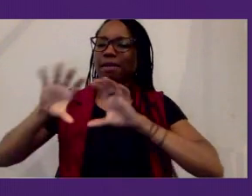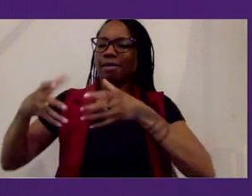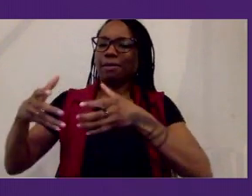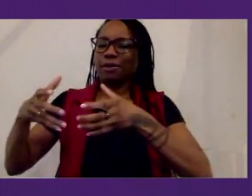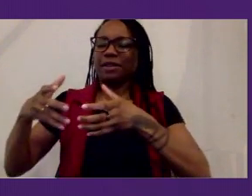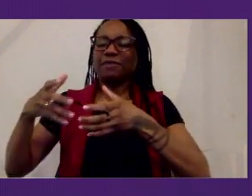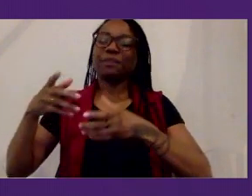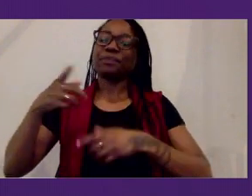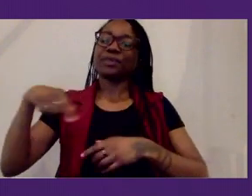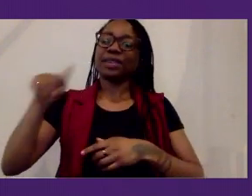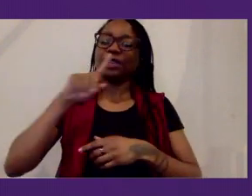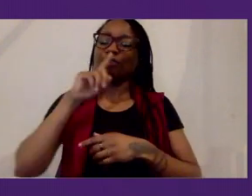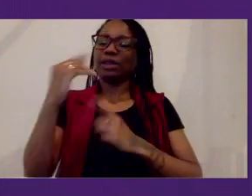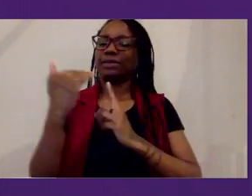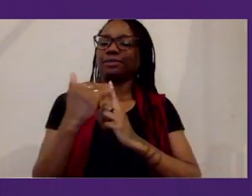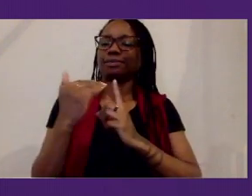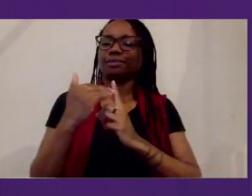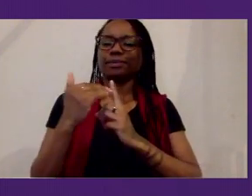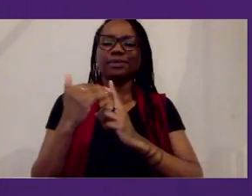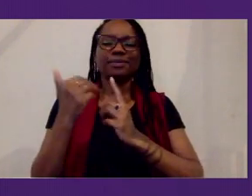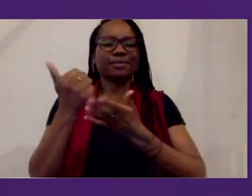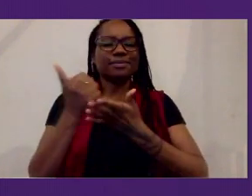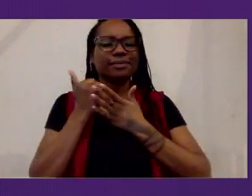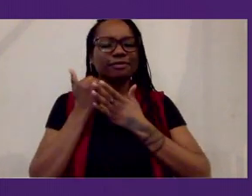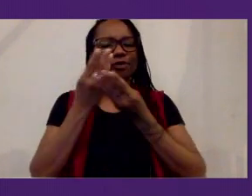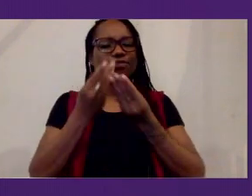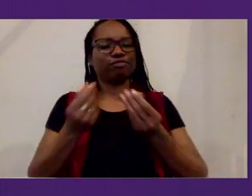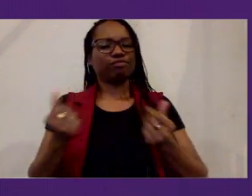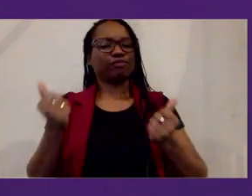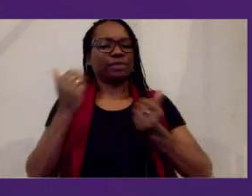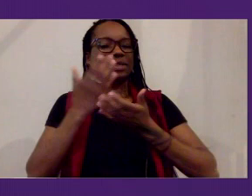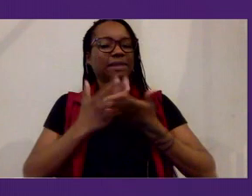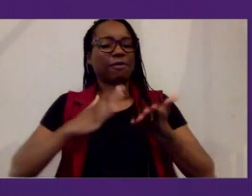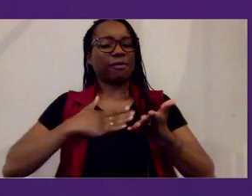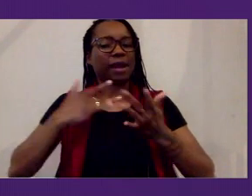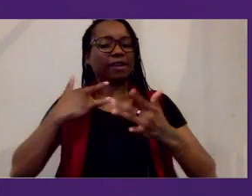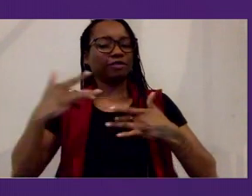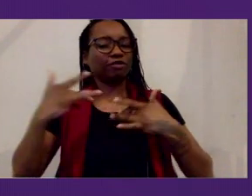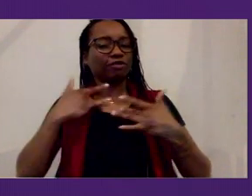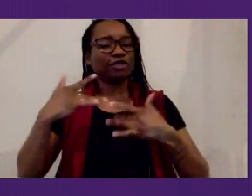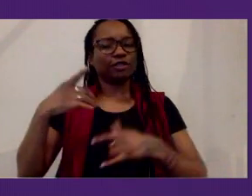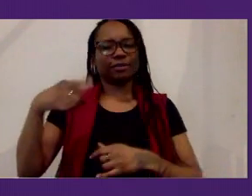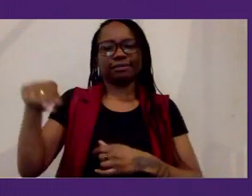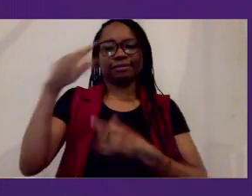allayed some of my concerns and reminded me that we had, at that point, been building a